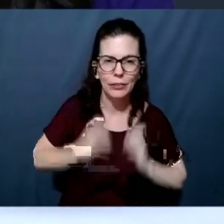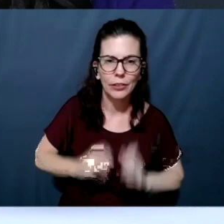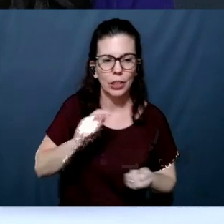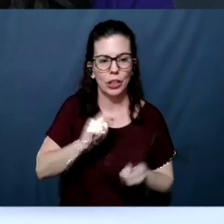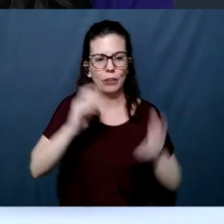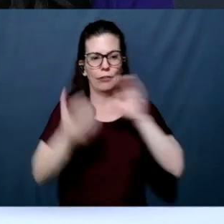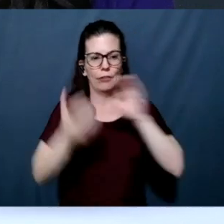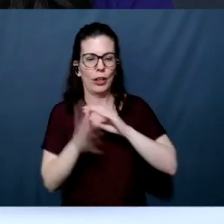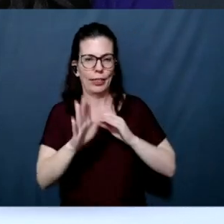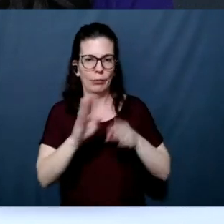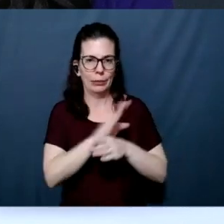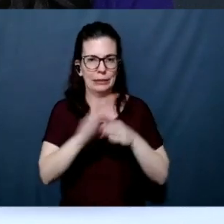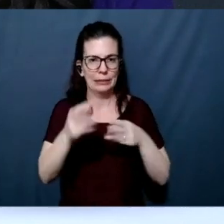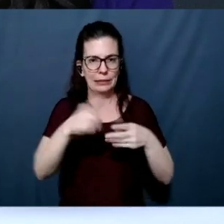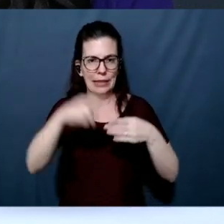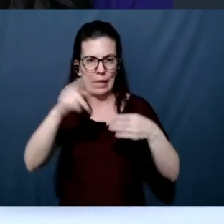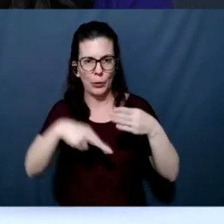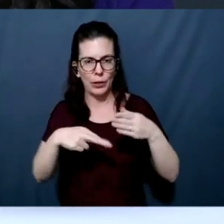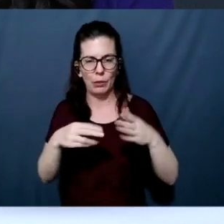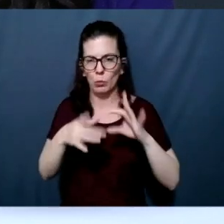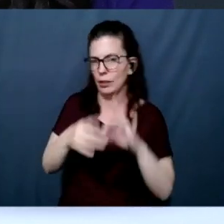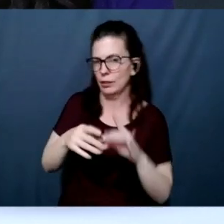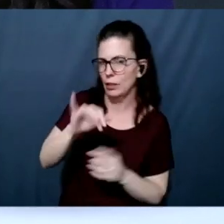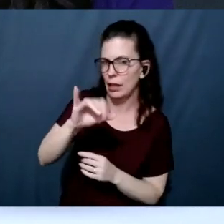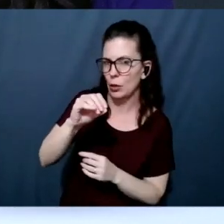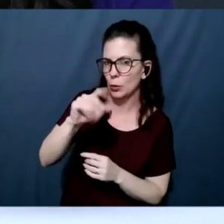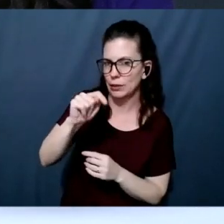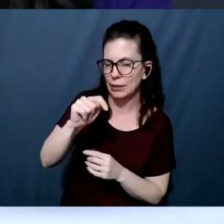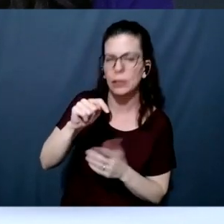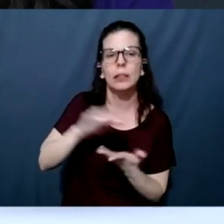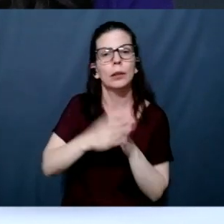when it's related to IoT and to actual workloads on top of AWS.